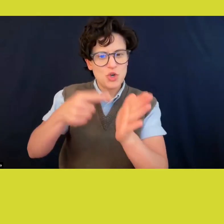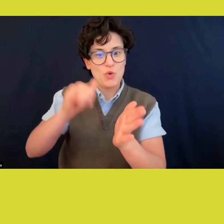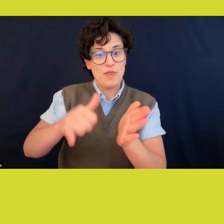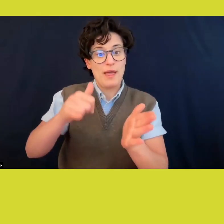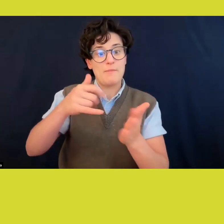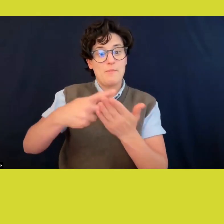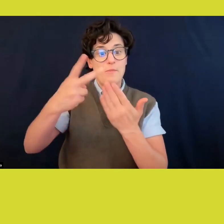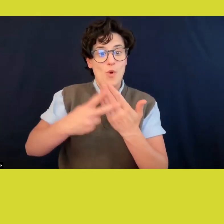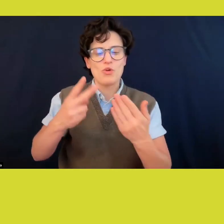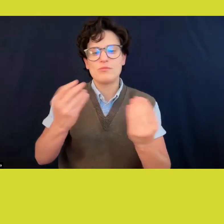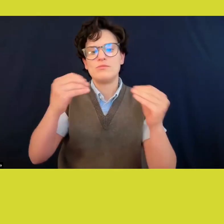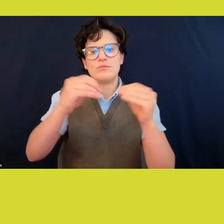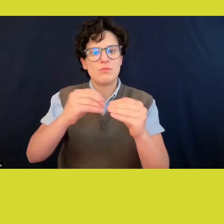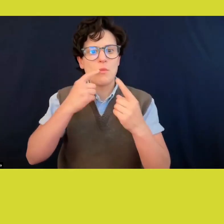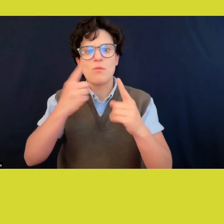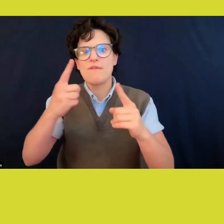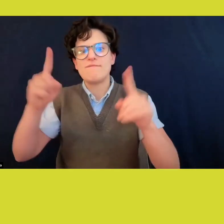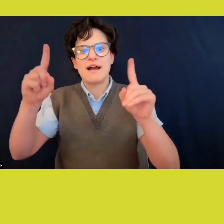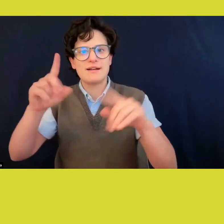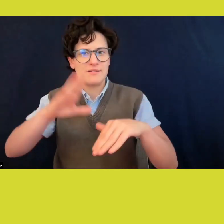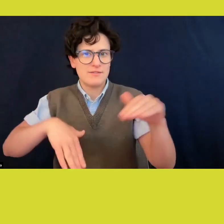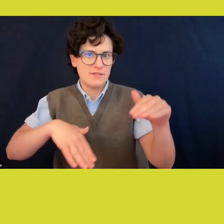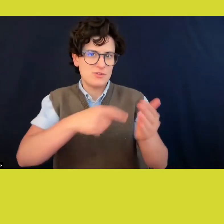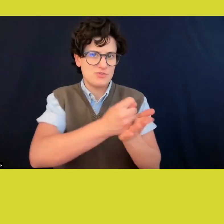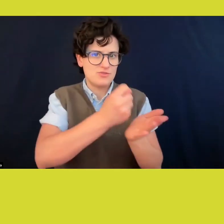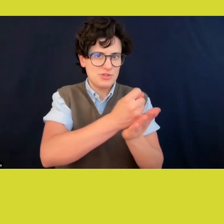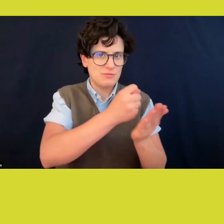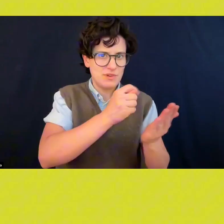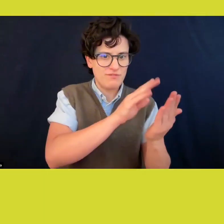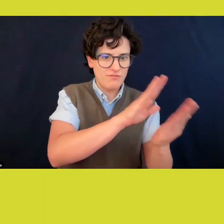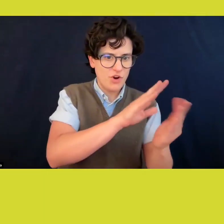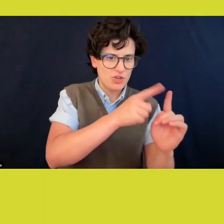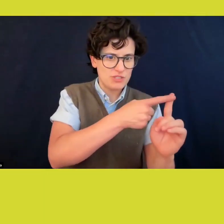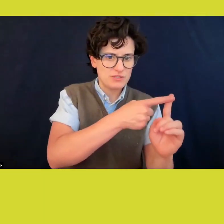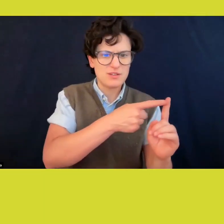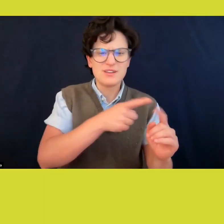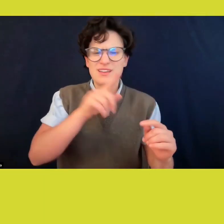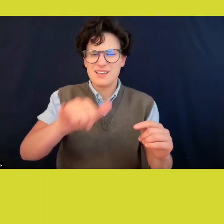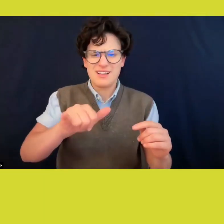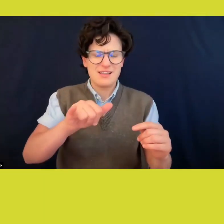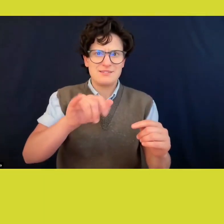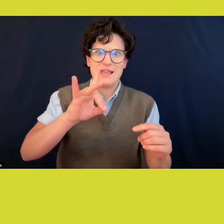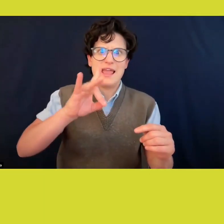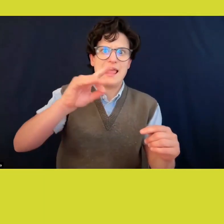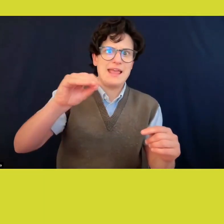percent and uh the thing that I think that is being